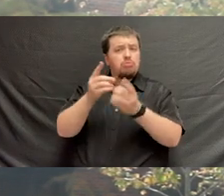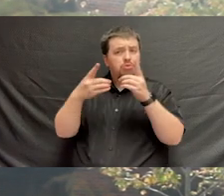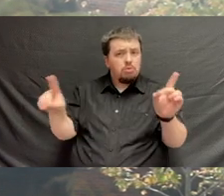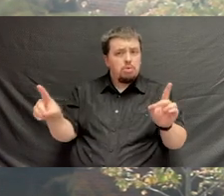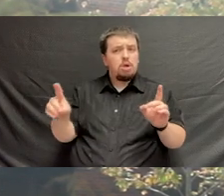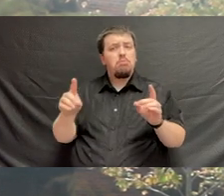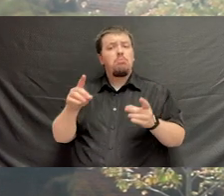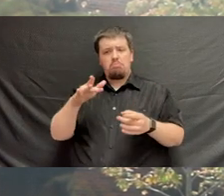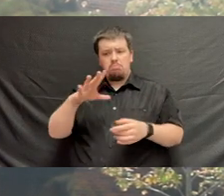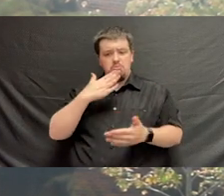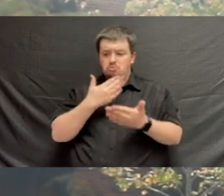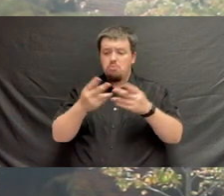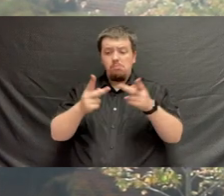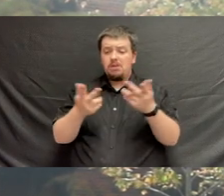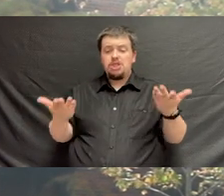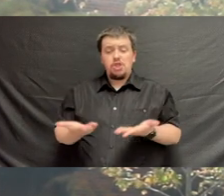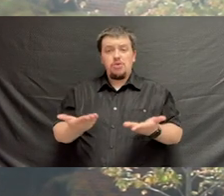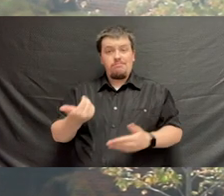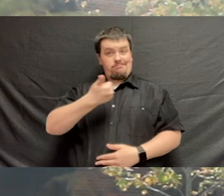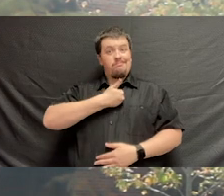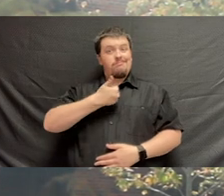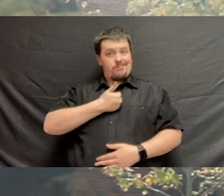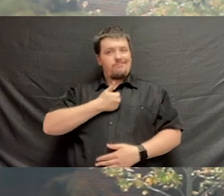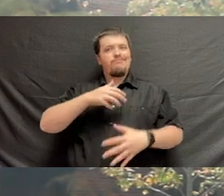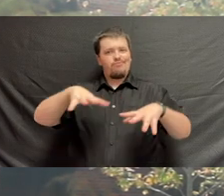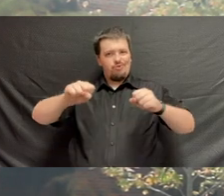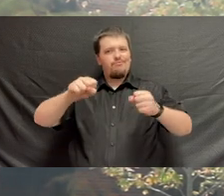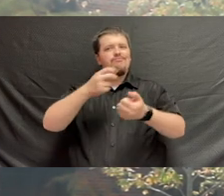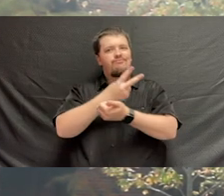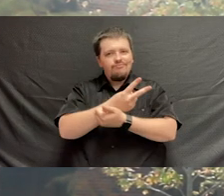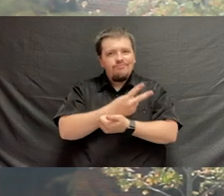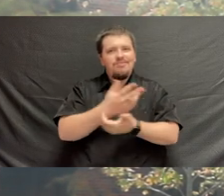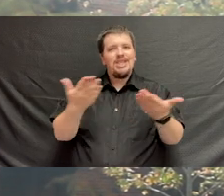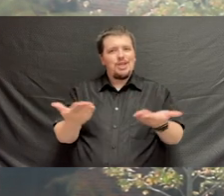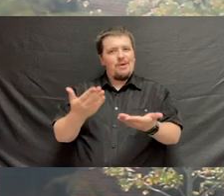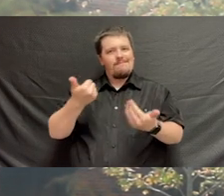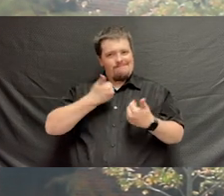is to pursue a graduate degree, this would be the place to do it. I earned a graduate degree from ETSU